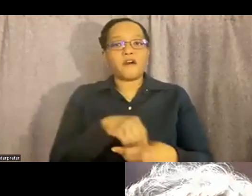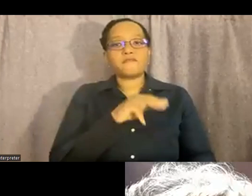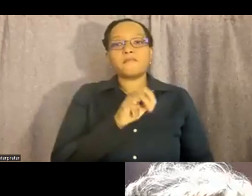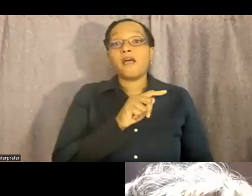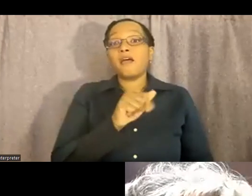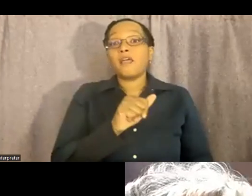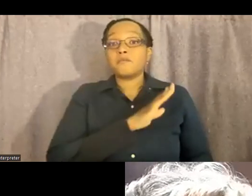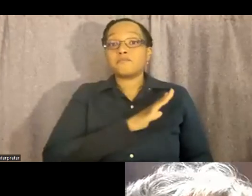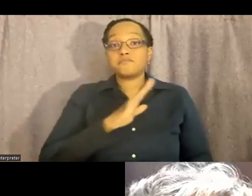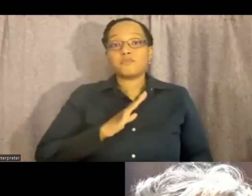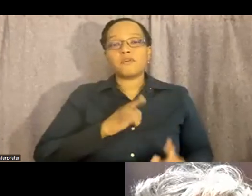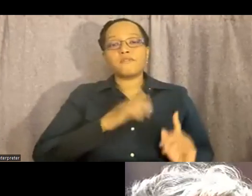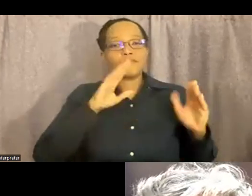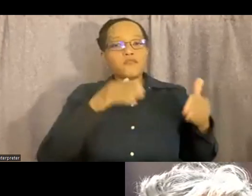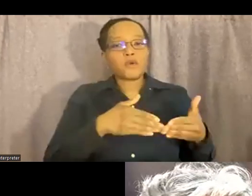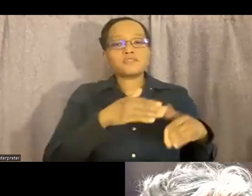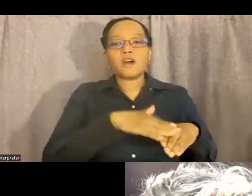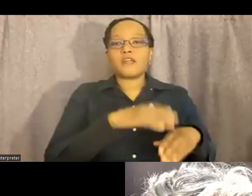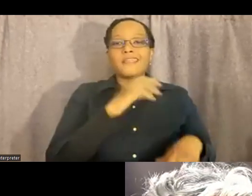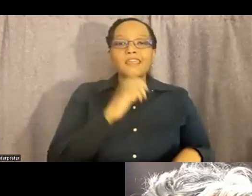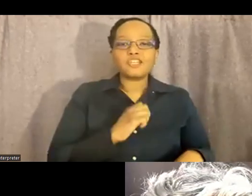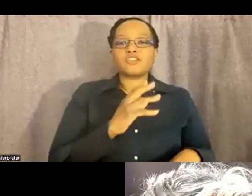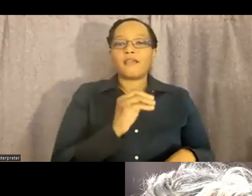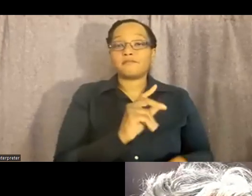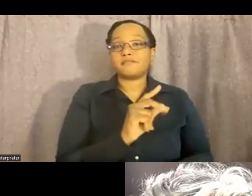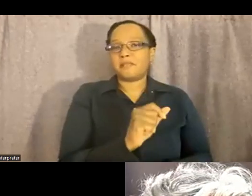on aging and disability.